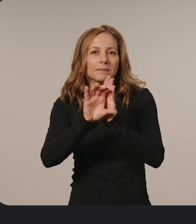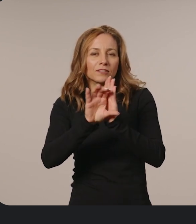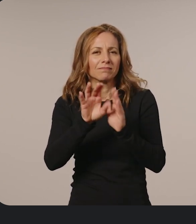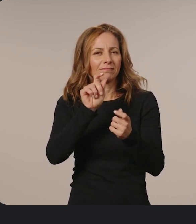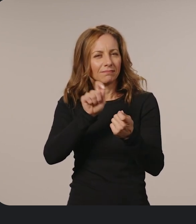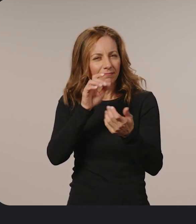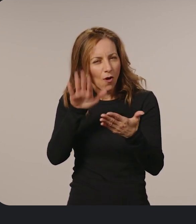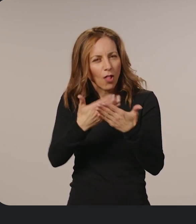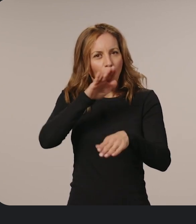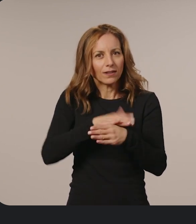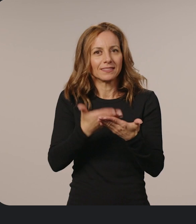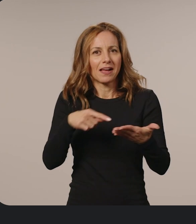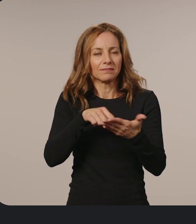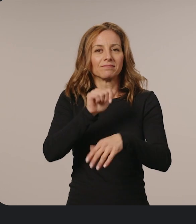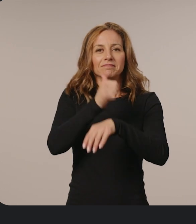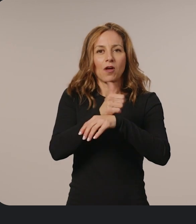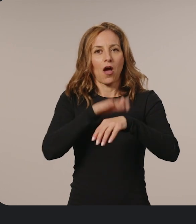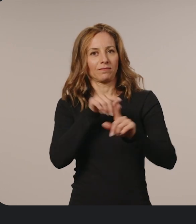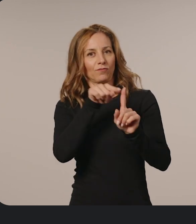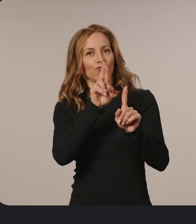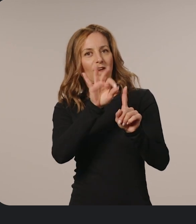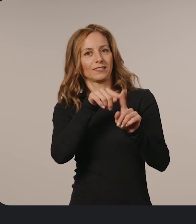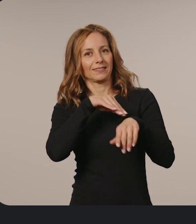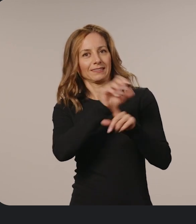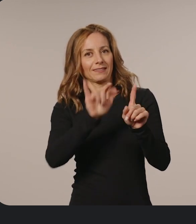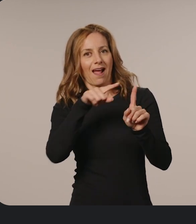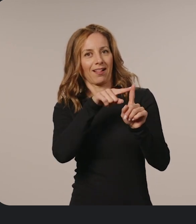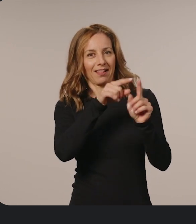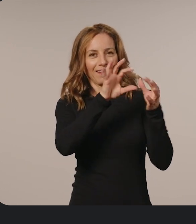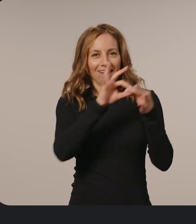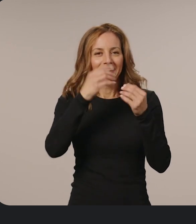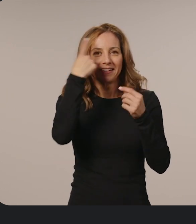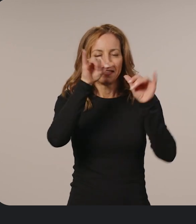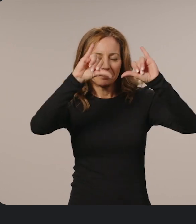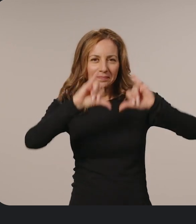images entirely on-device based on a given reference style.